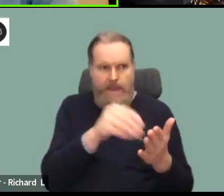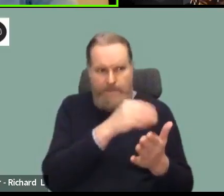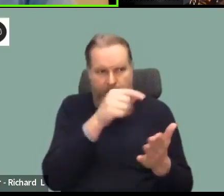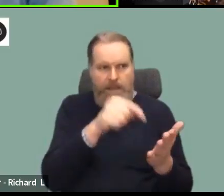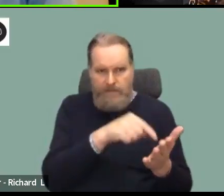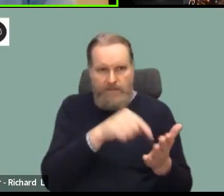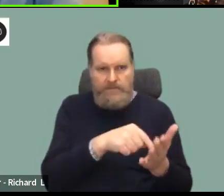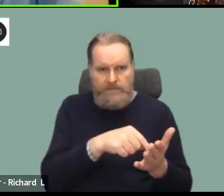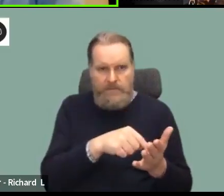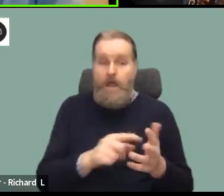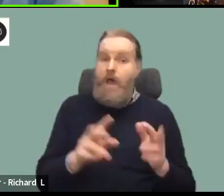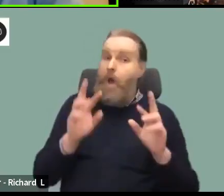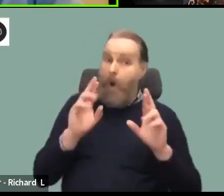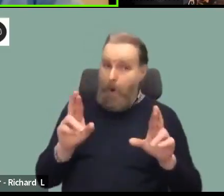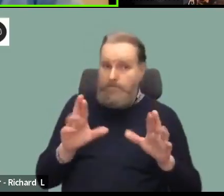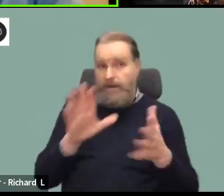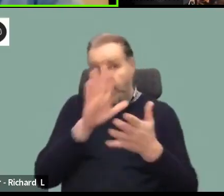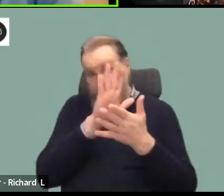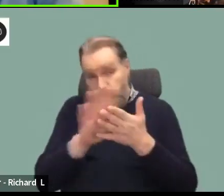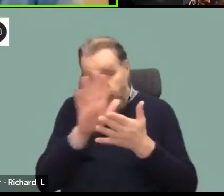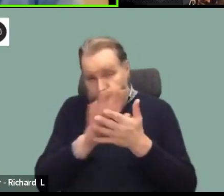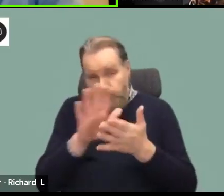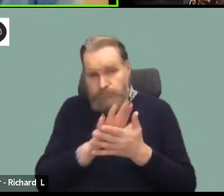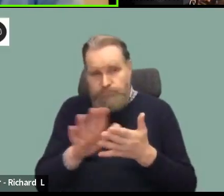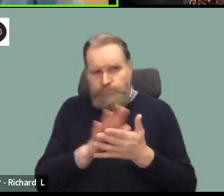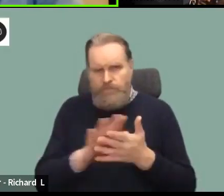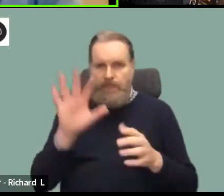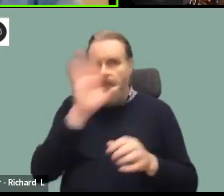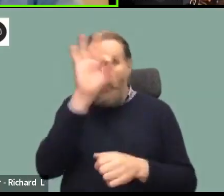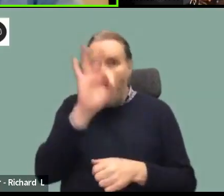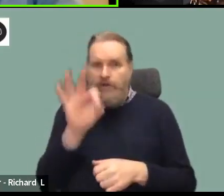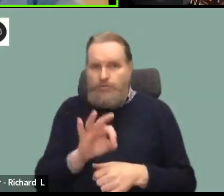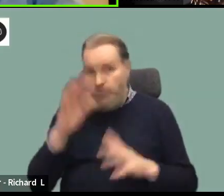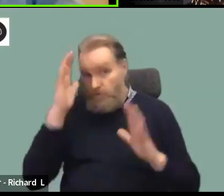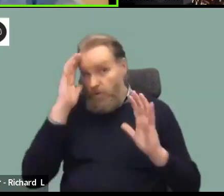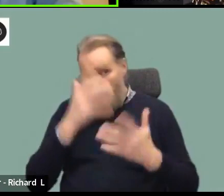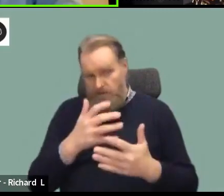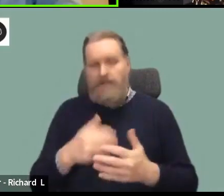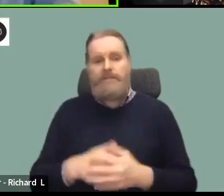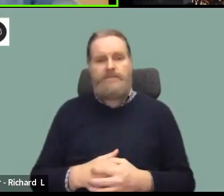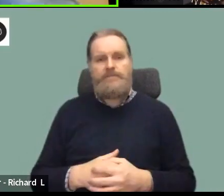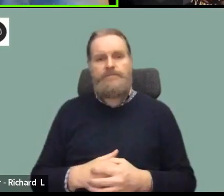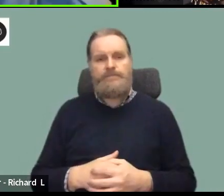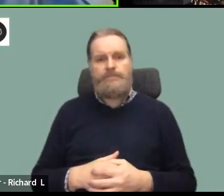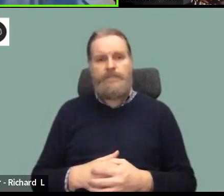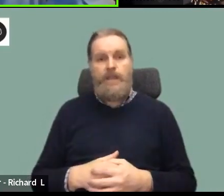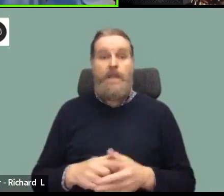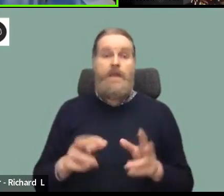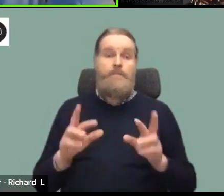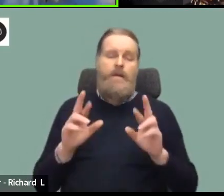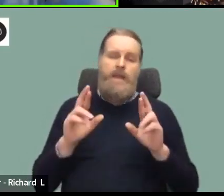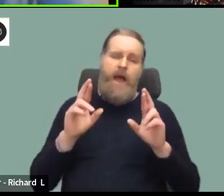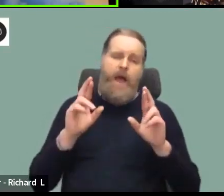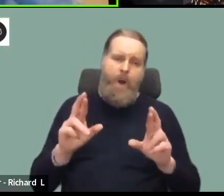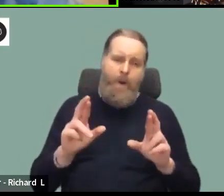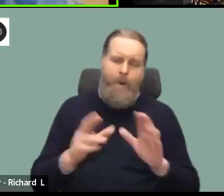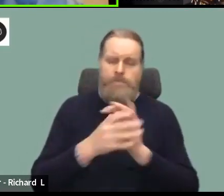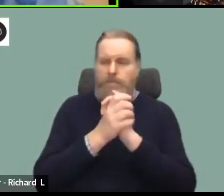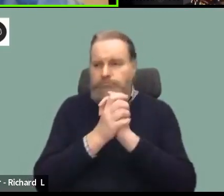pressure pressure we can build a better chance we have of winning. So I hope that's dealt with some of the questions and concerns from of the questions and concerns from that are coming up. . But, but what I really